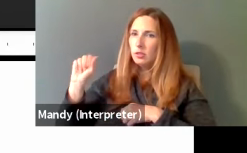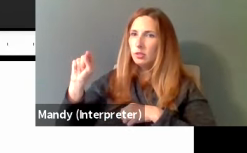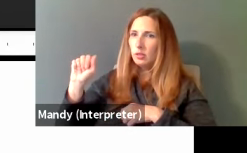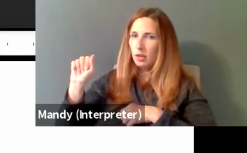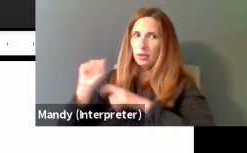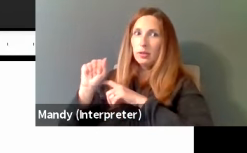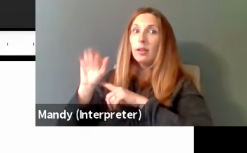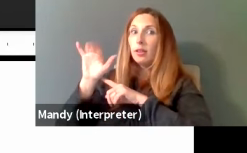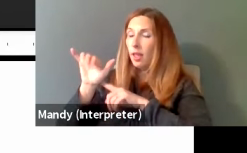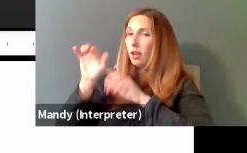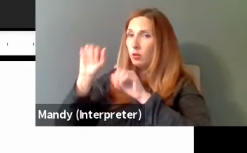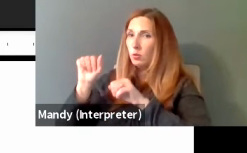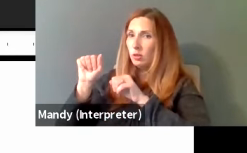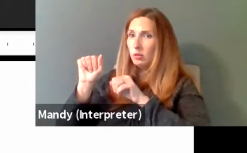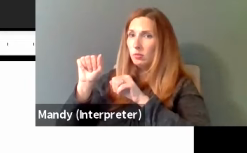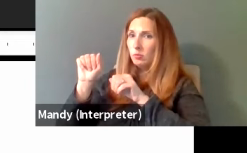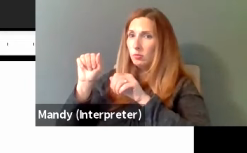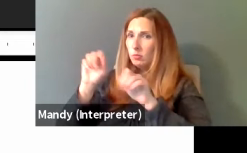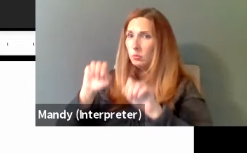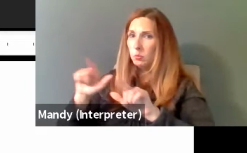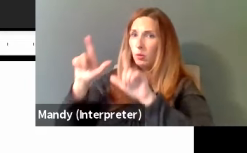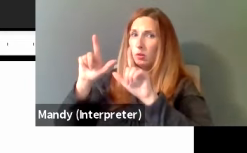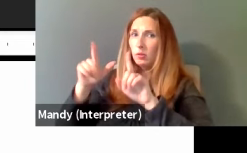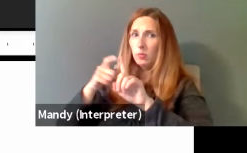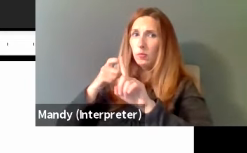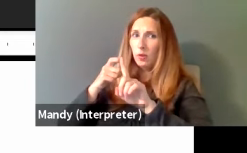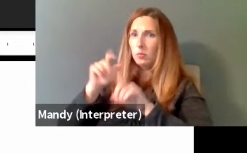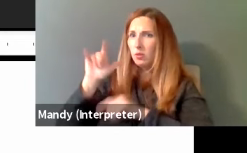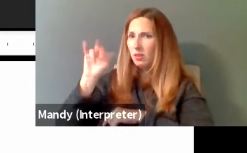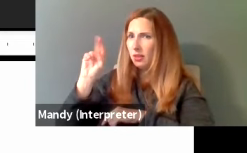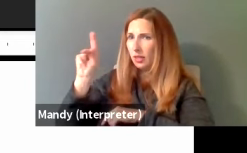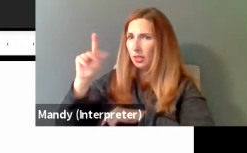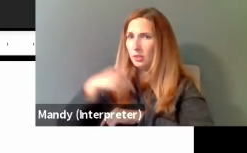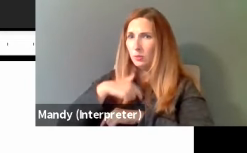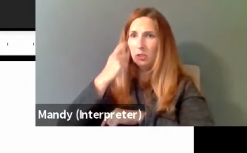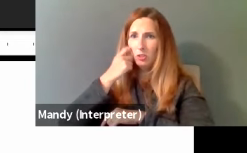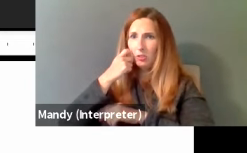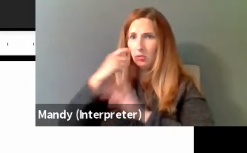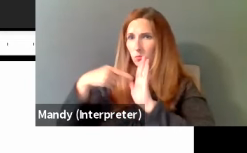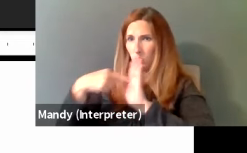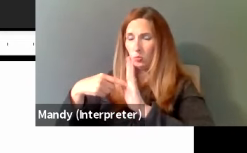from those demographic points that we discussed that I just pulled up.